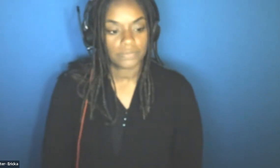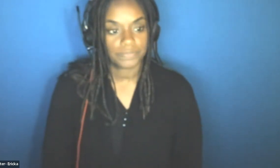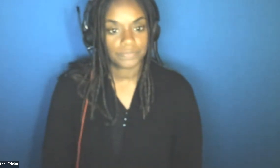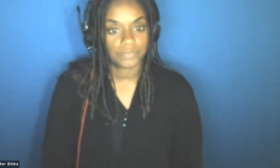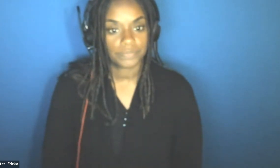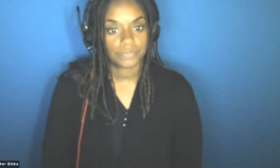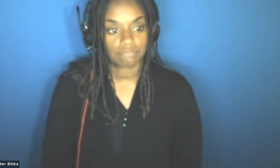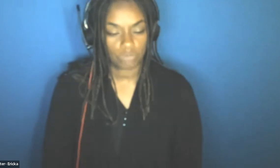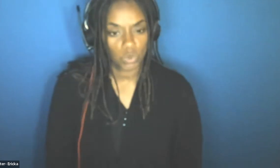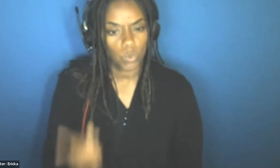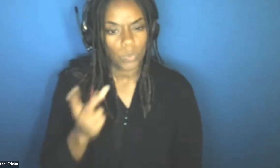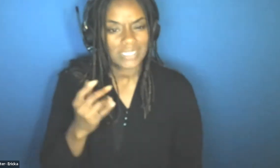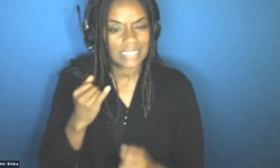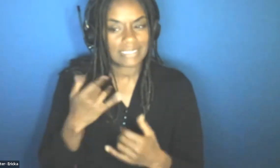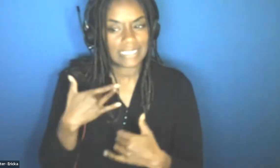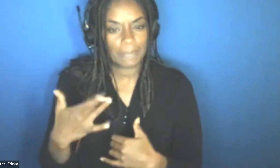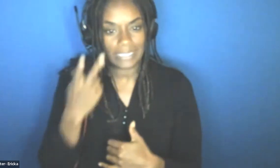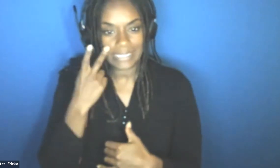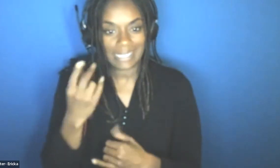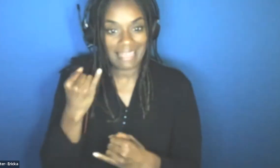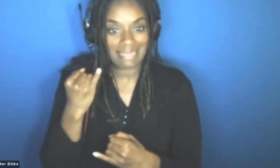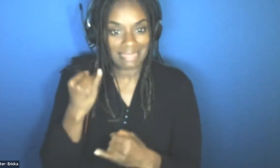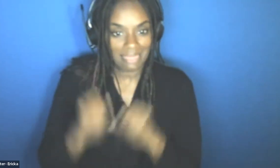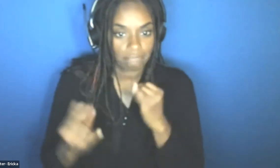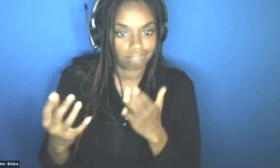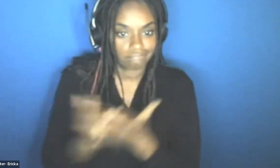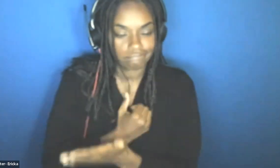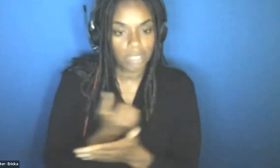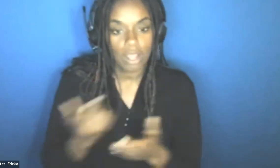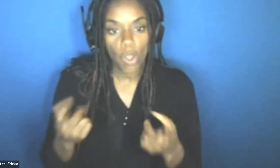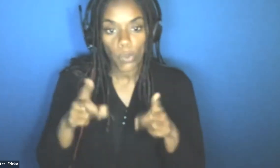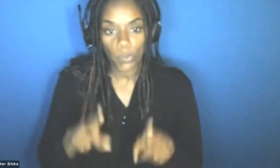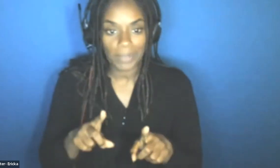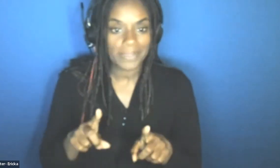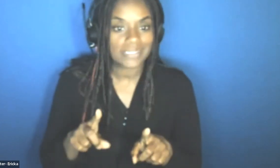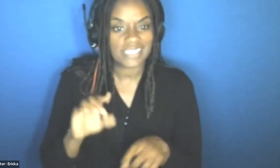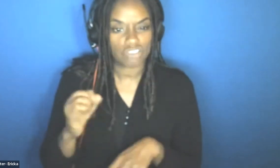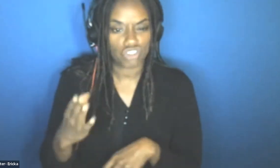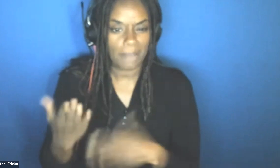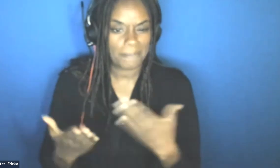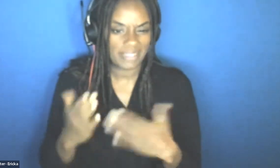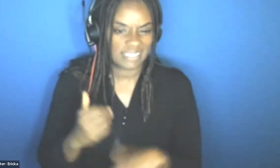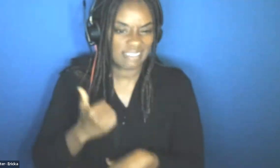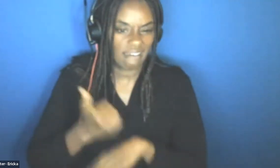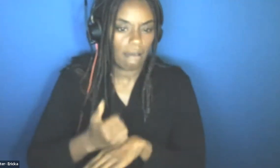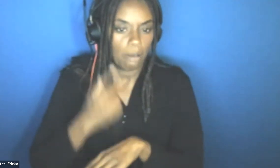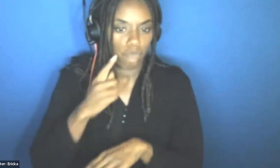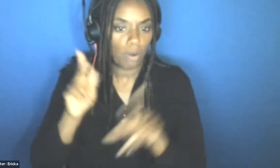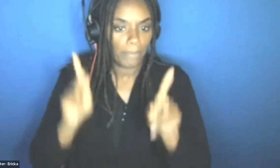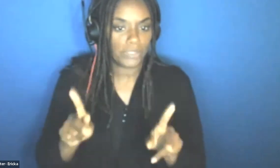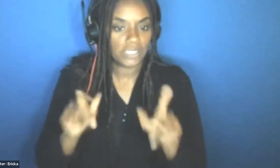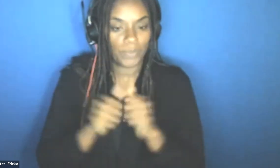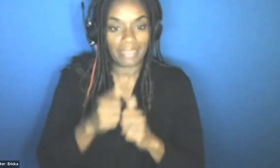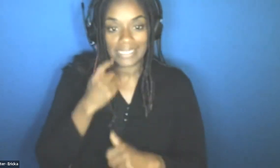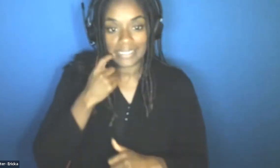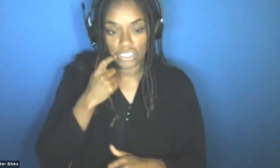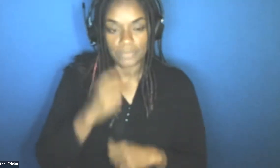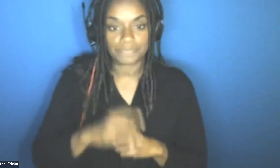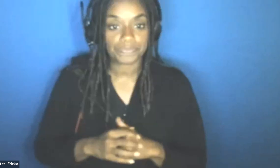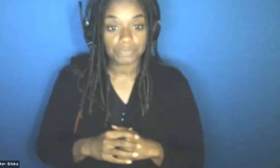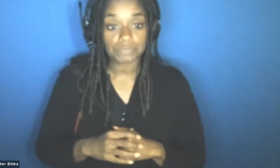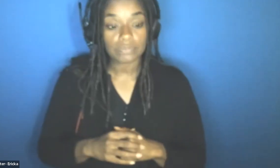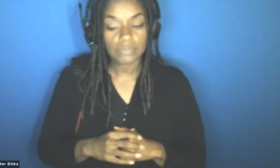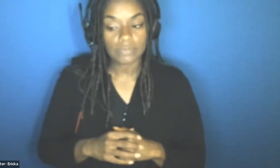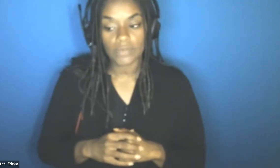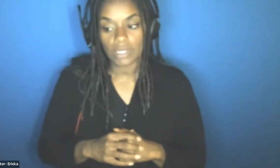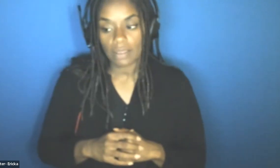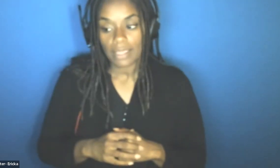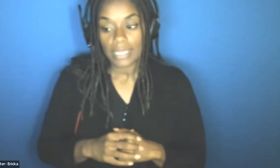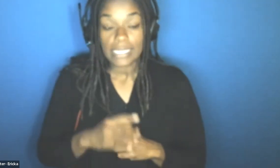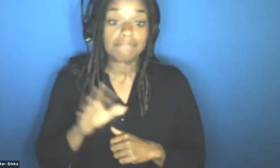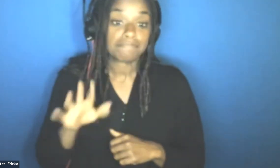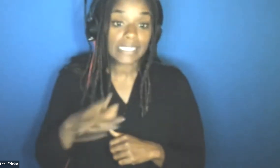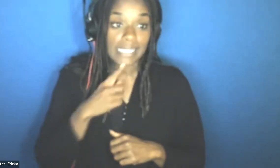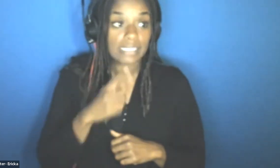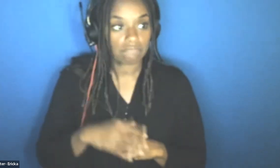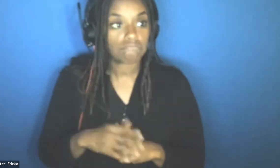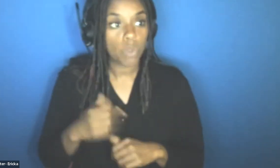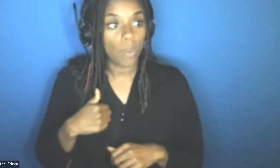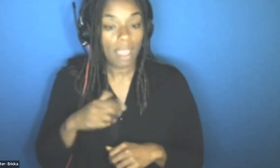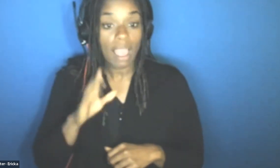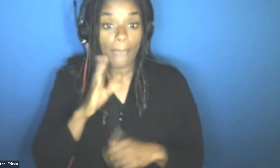However, the ADA does not limit the employer's ability to offer a leave of absence to enable Juan to receive treatment.